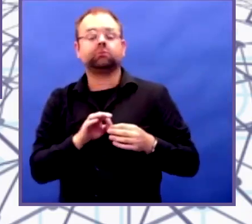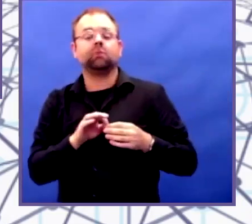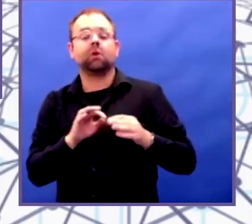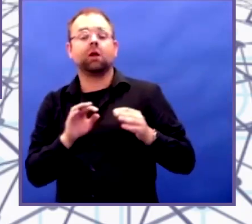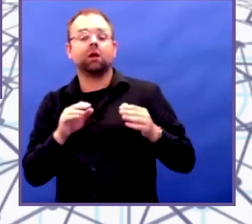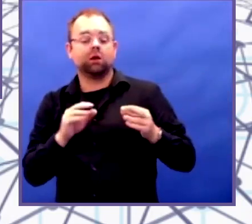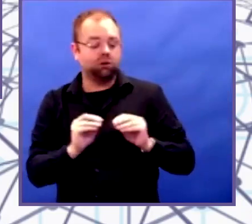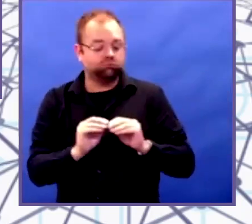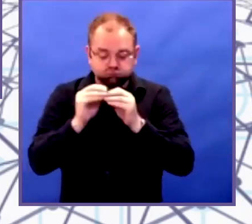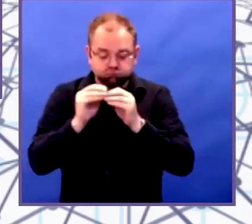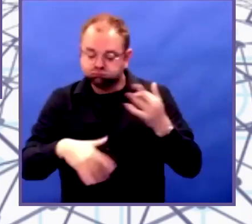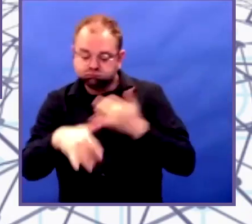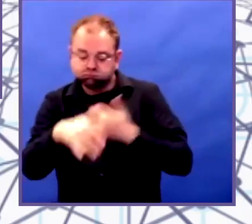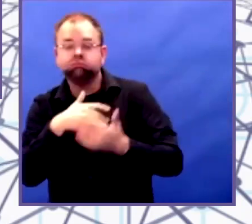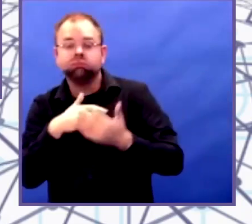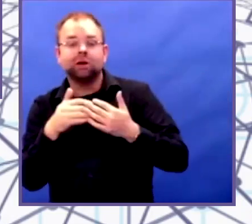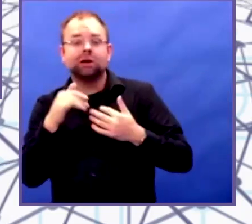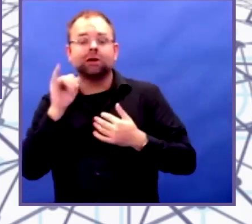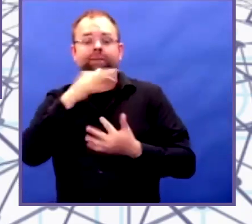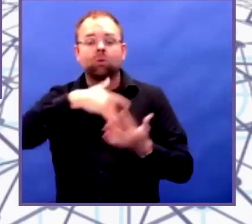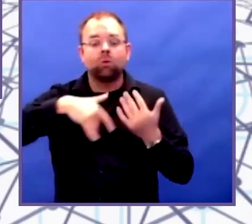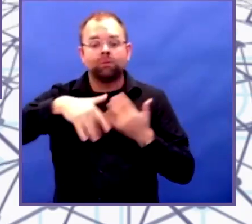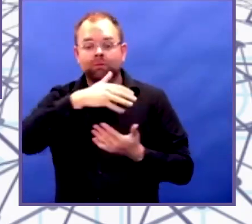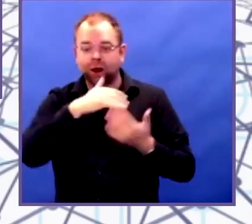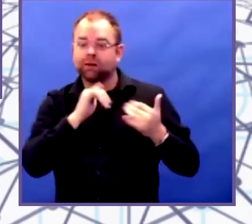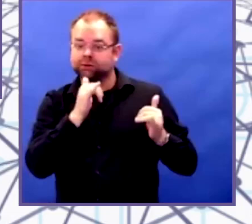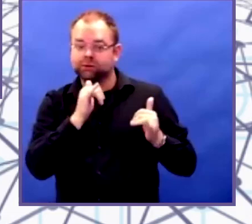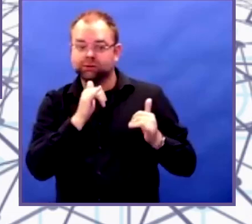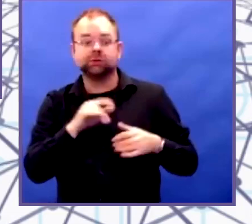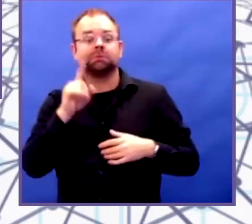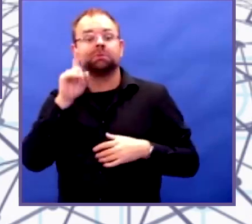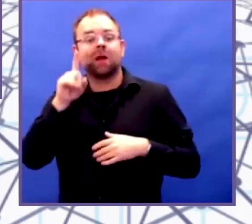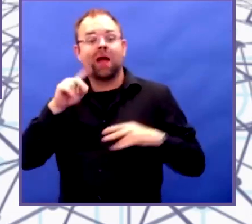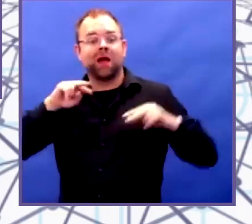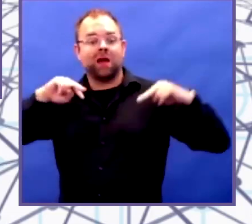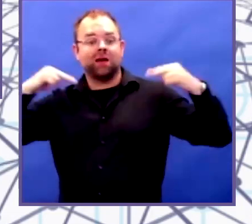systems such as the cable cars, that probably you have seen in some photographs that describe